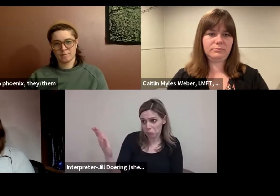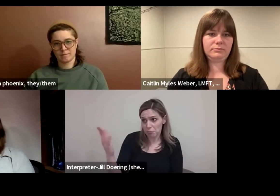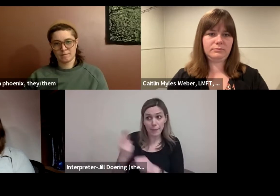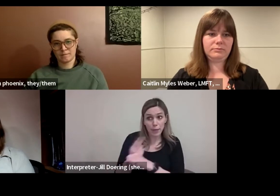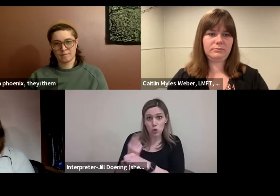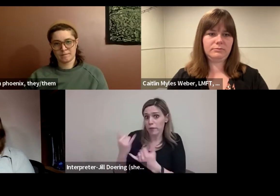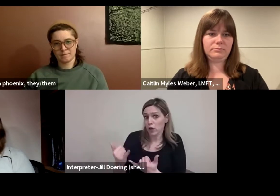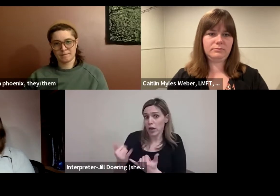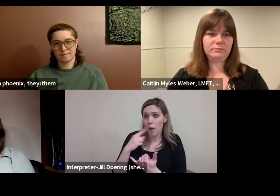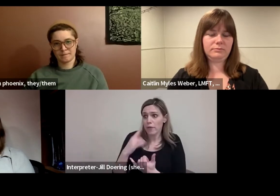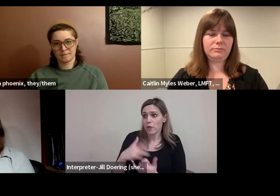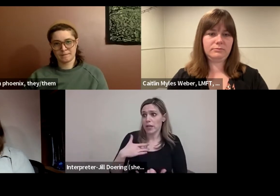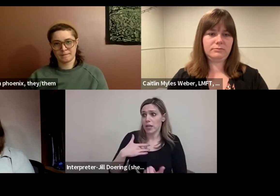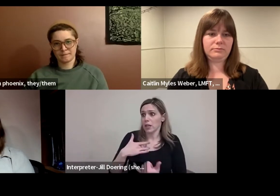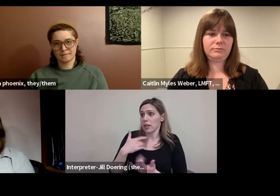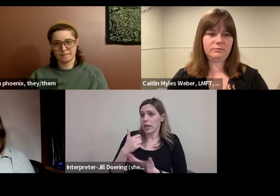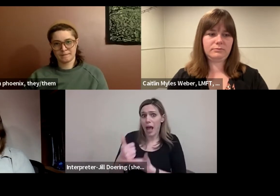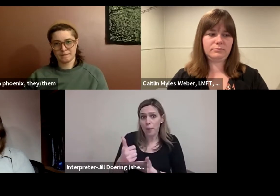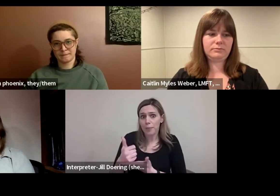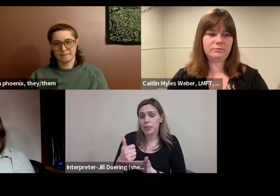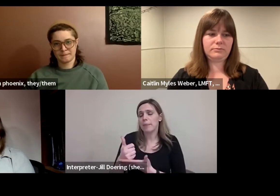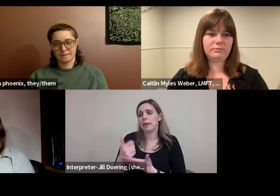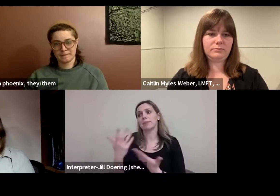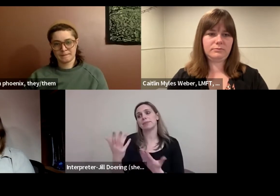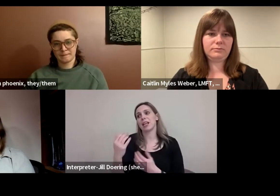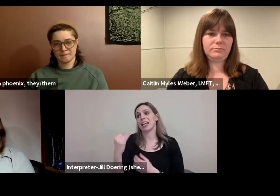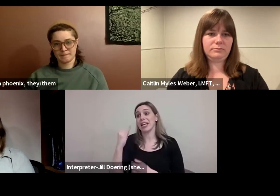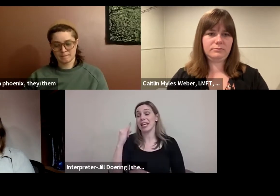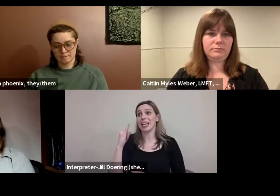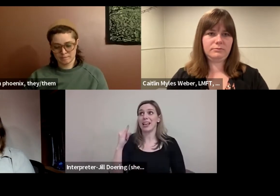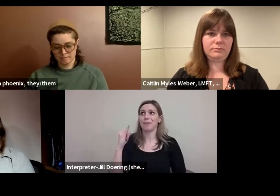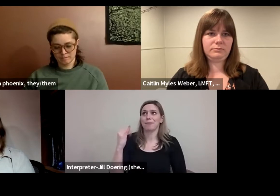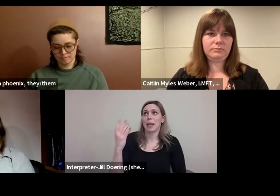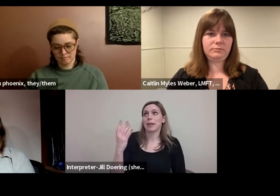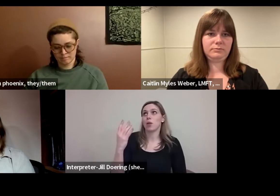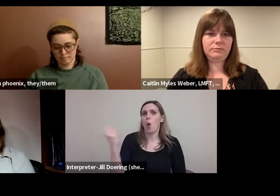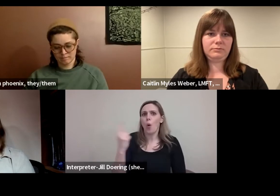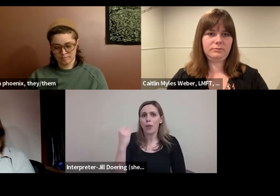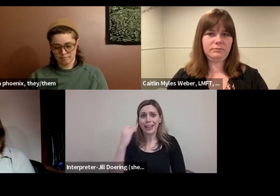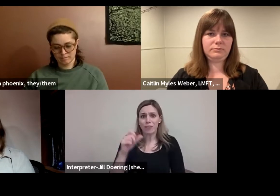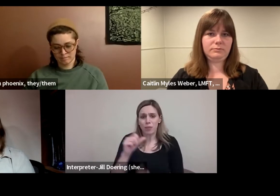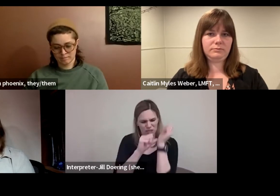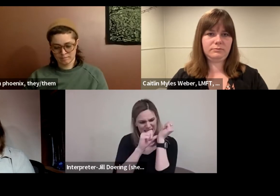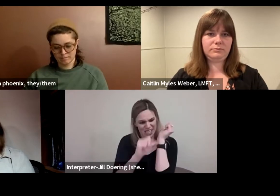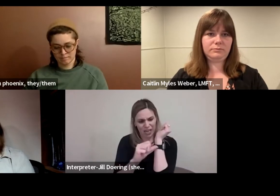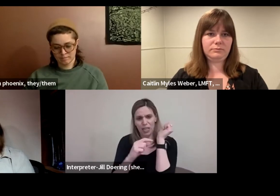Unless the person has been cutting straight to the bone, I would never try and shame or look down on a person